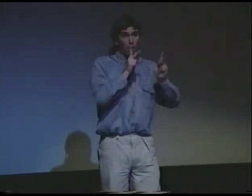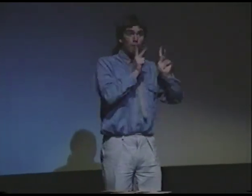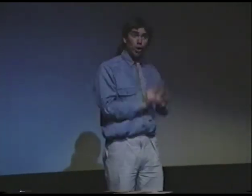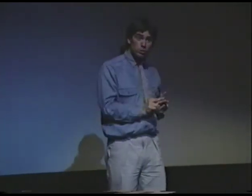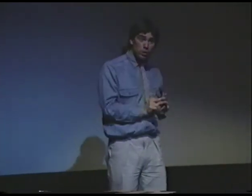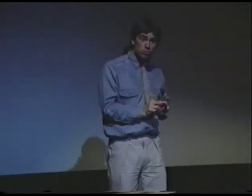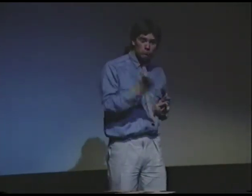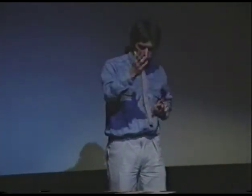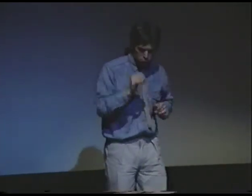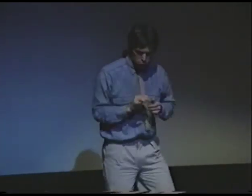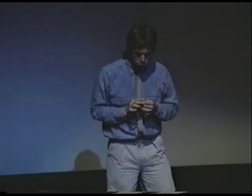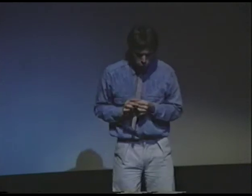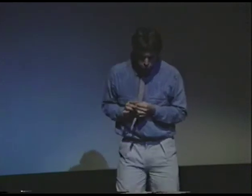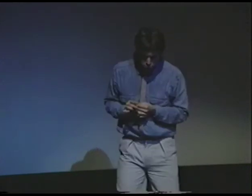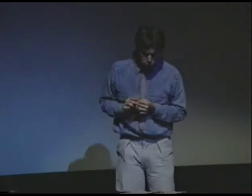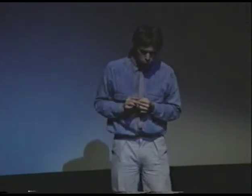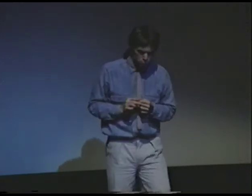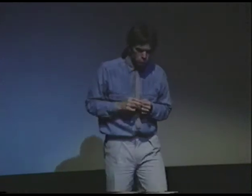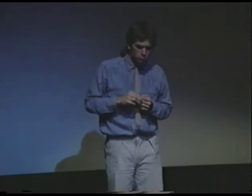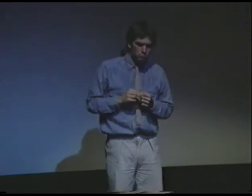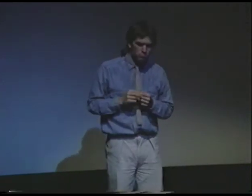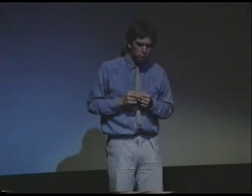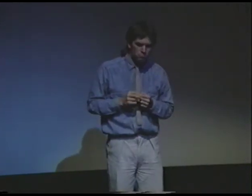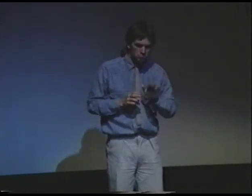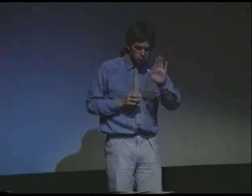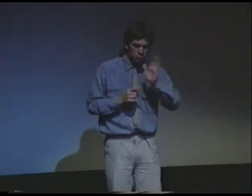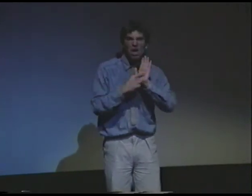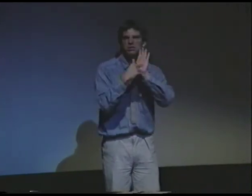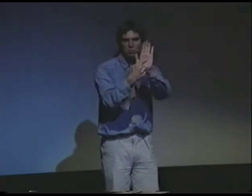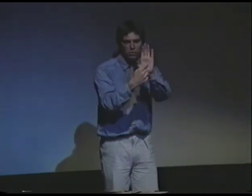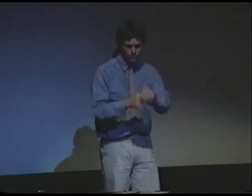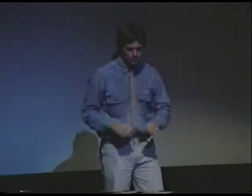Bragg's influence.